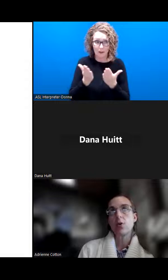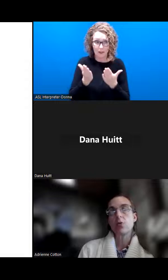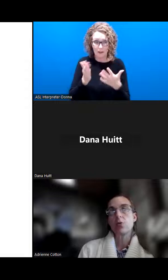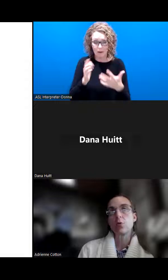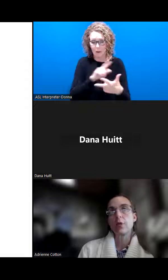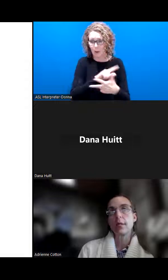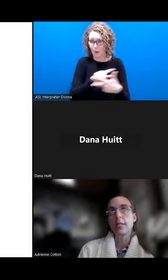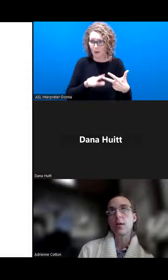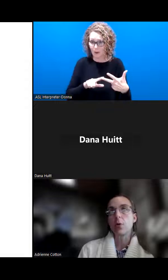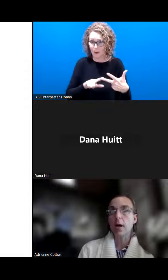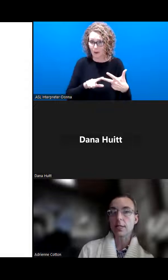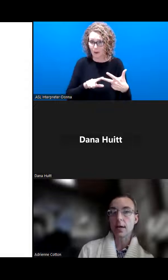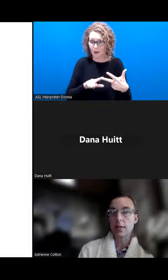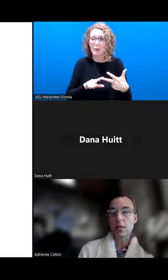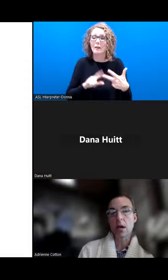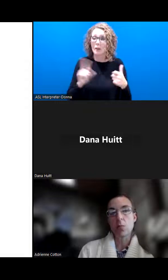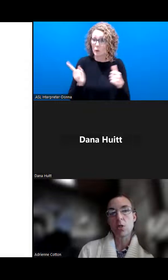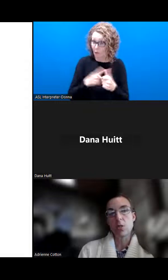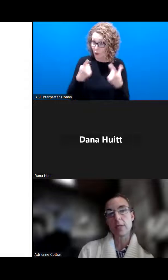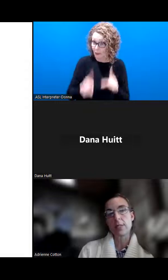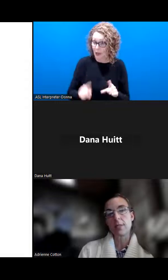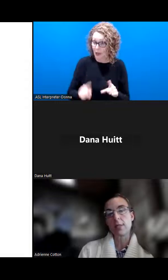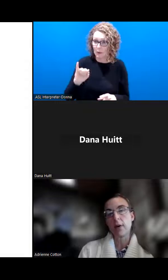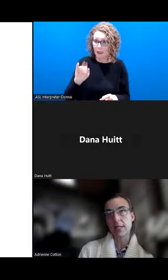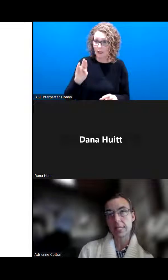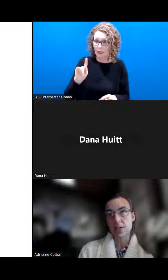of working for my clients would actually pay for one quarter of